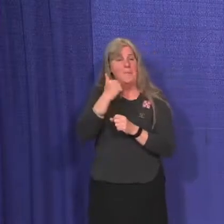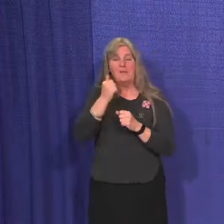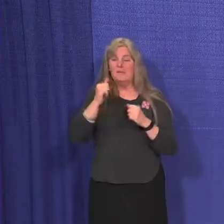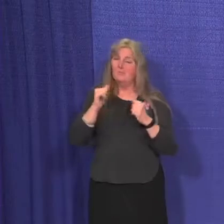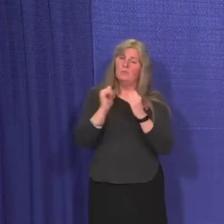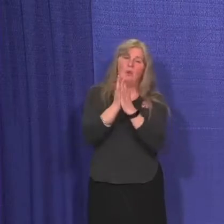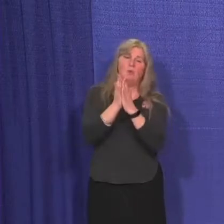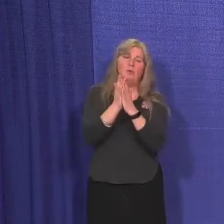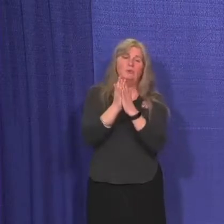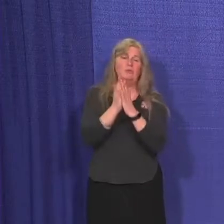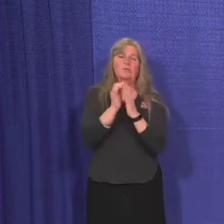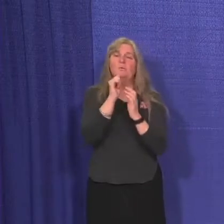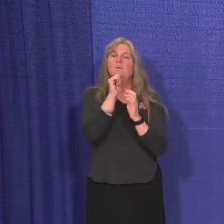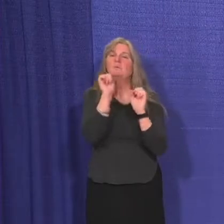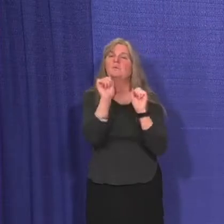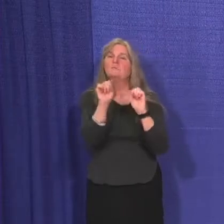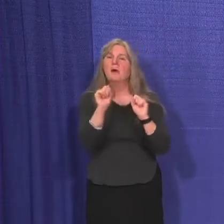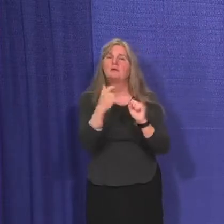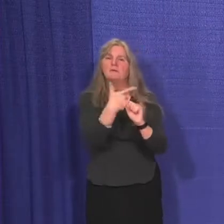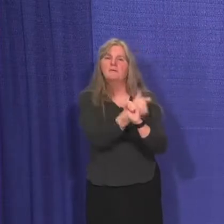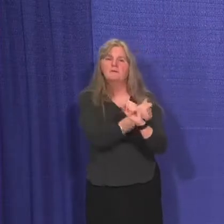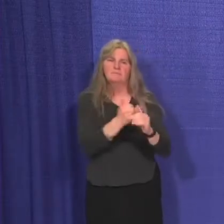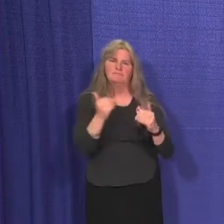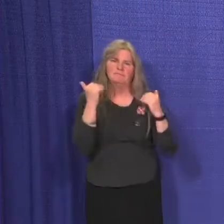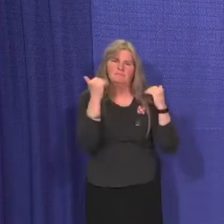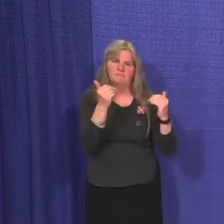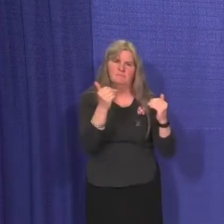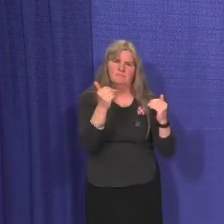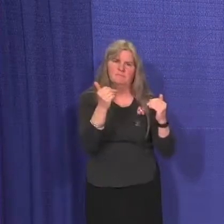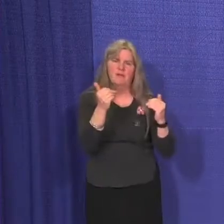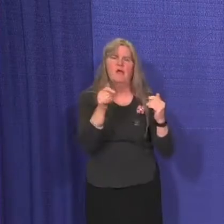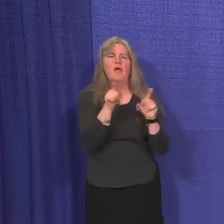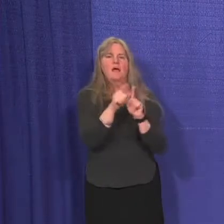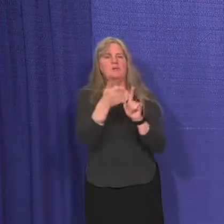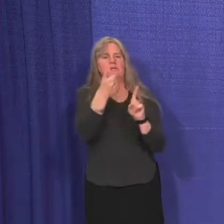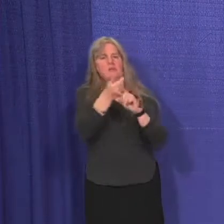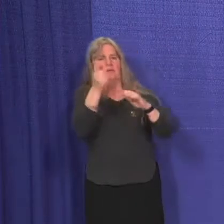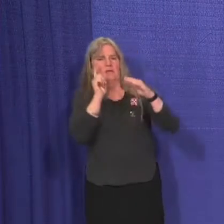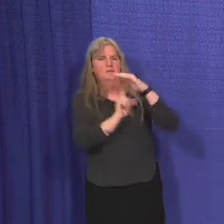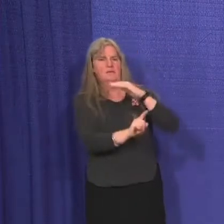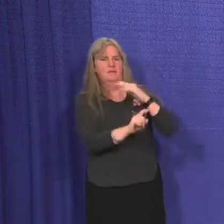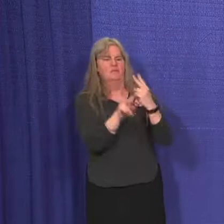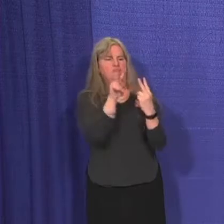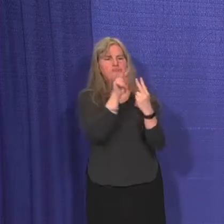with high caseloads, vaccines the best tool to stop